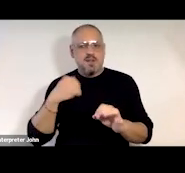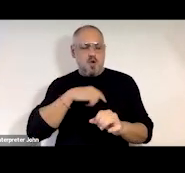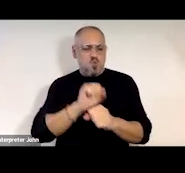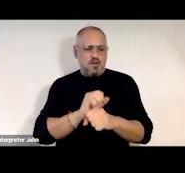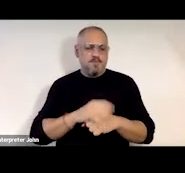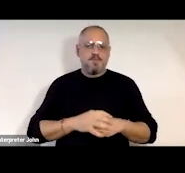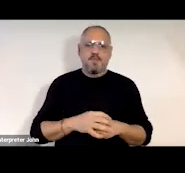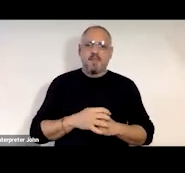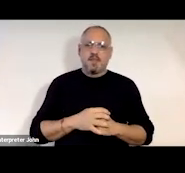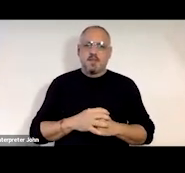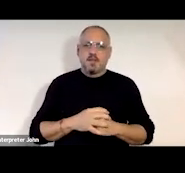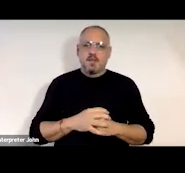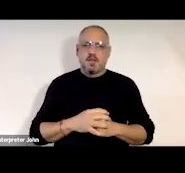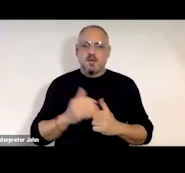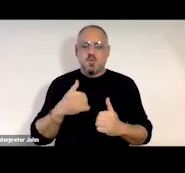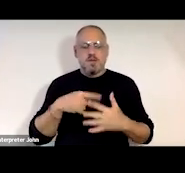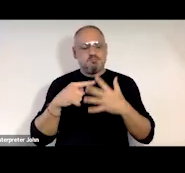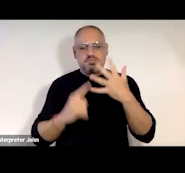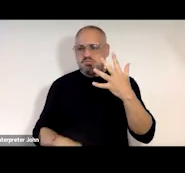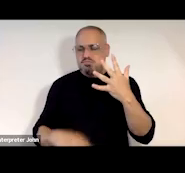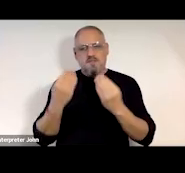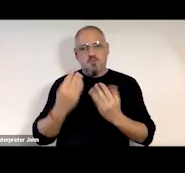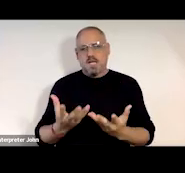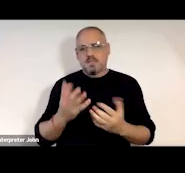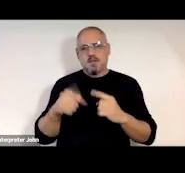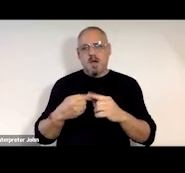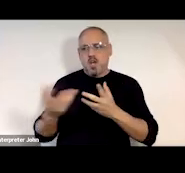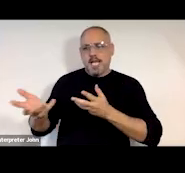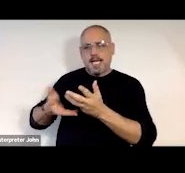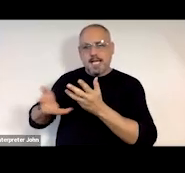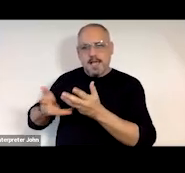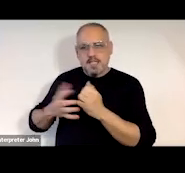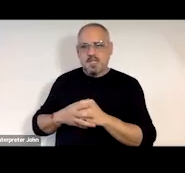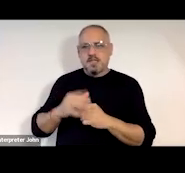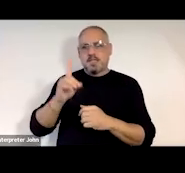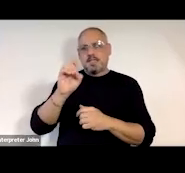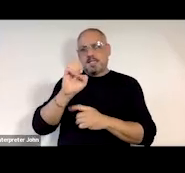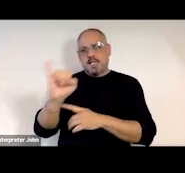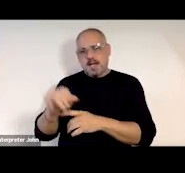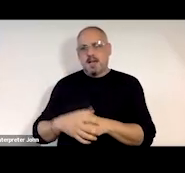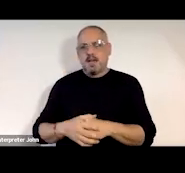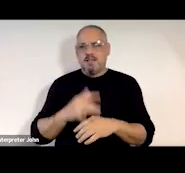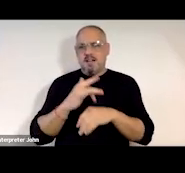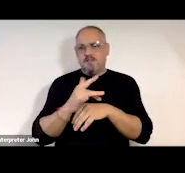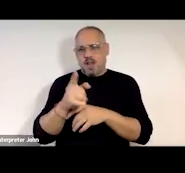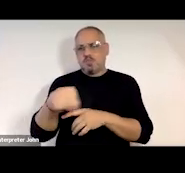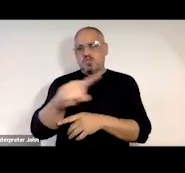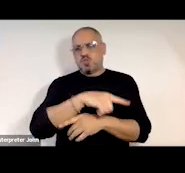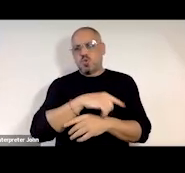We have tons of information about engagement on DEI that's available to you on our SOAR website.